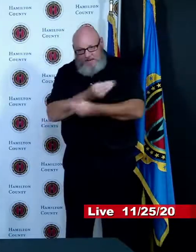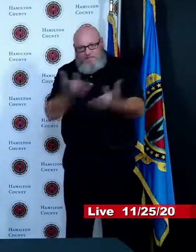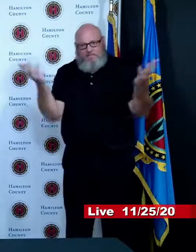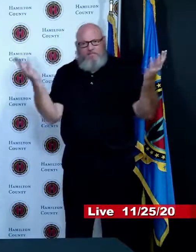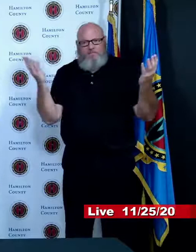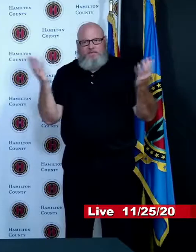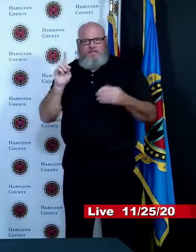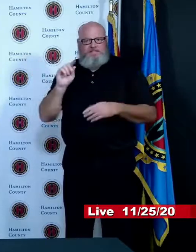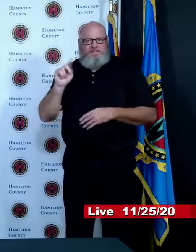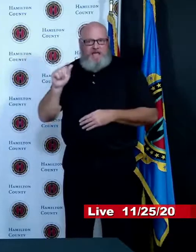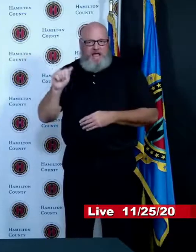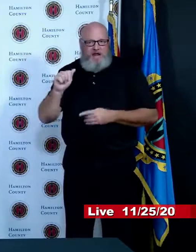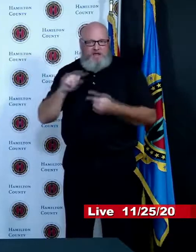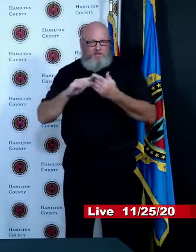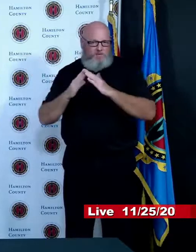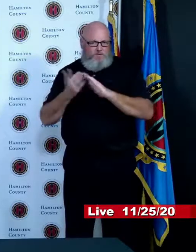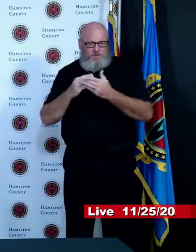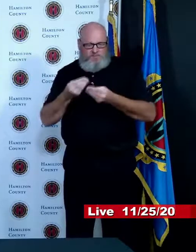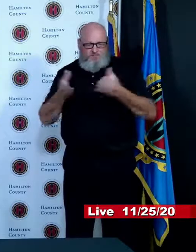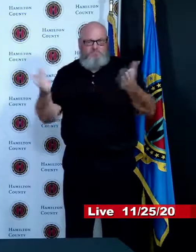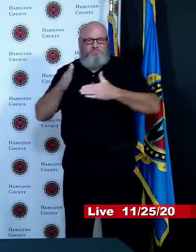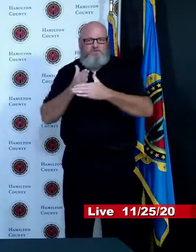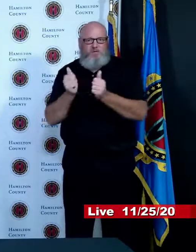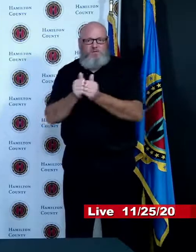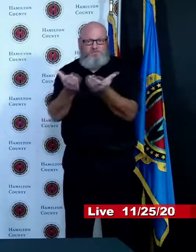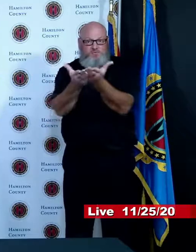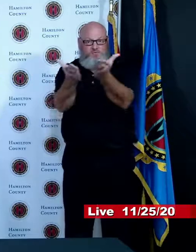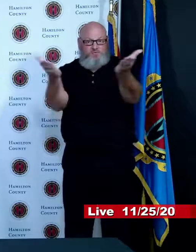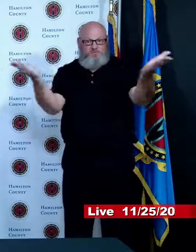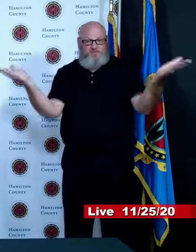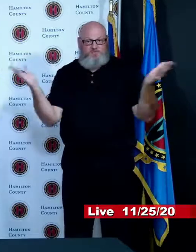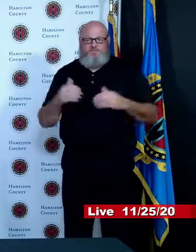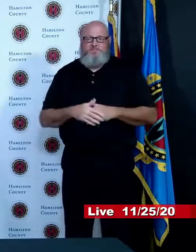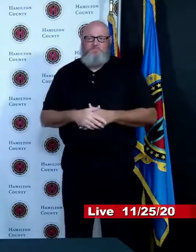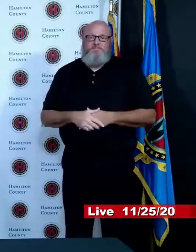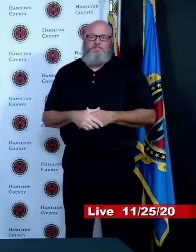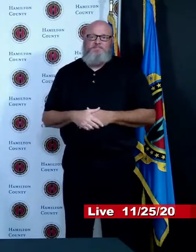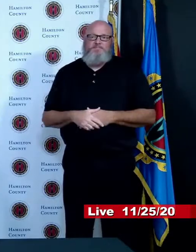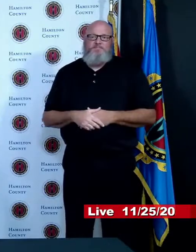so that we understand what's happening with Covid-19. so two last things the first is